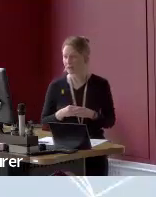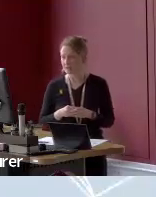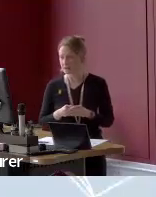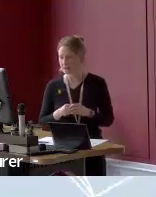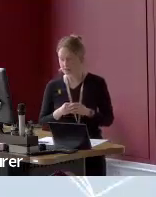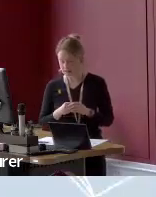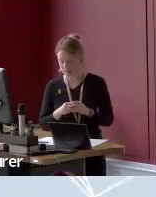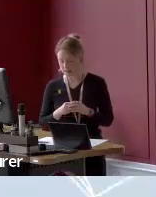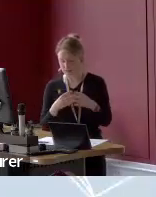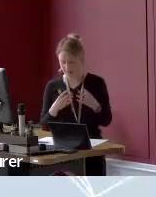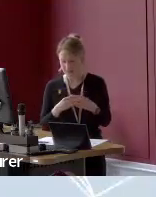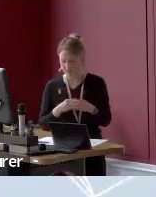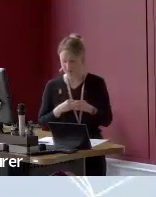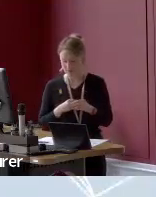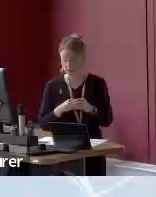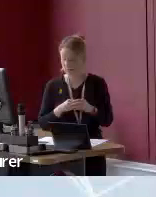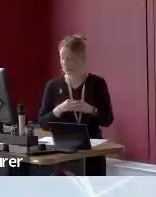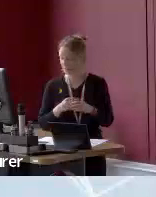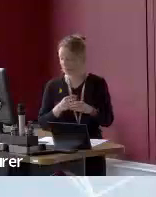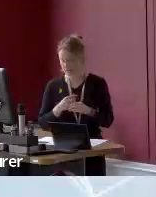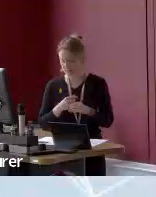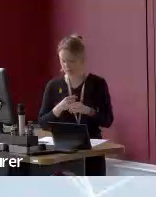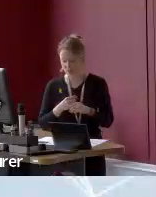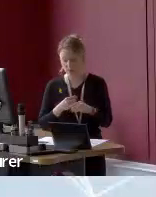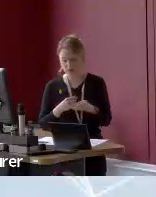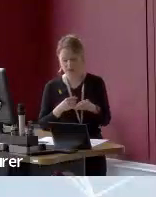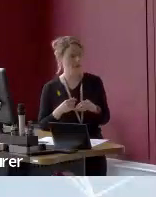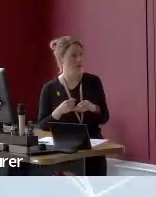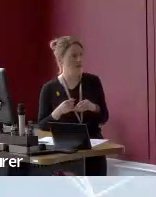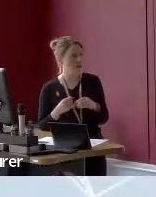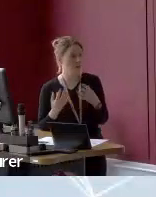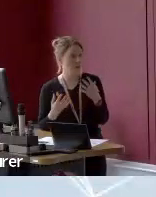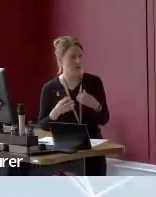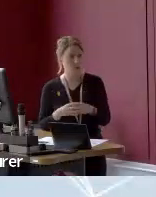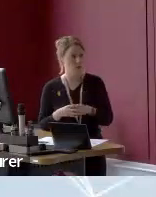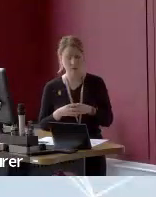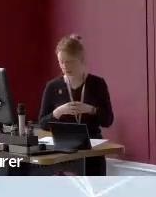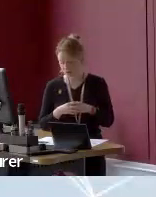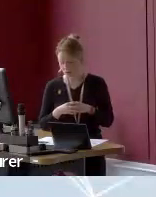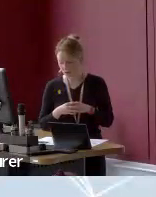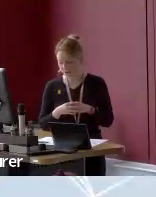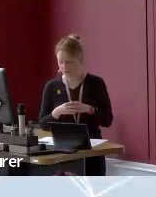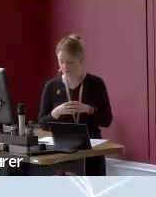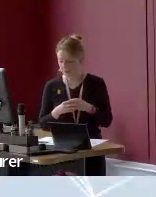humanize statistics facts and figures and hearing about person’s experience for example of stigma